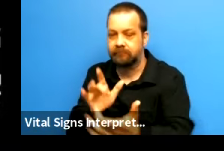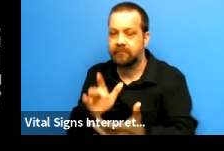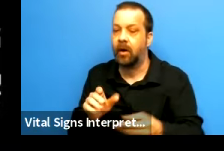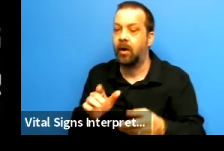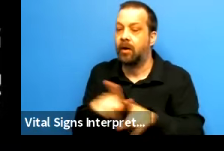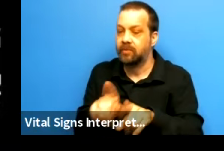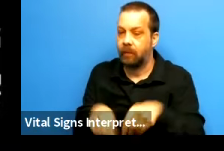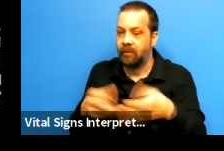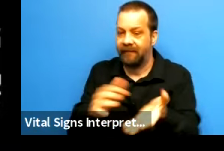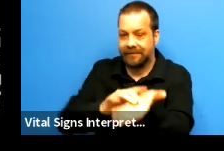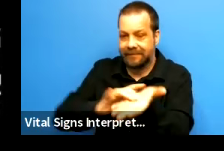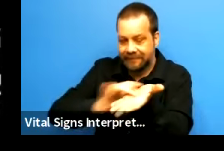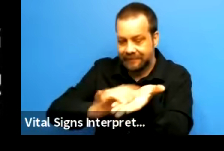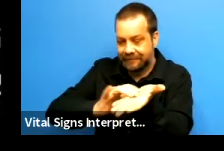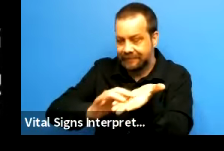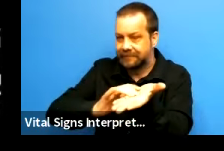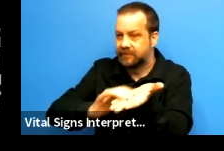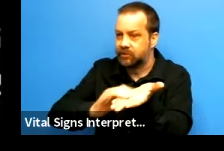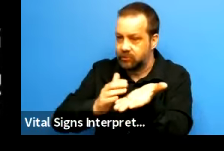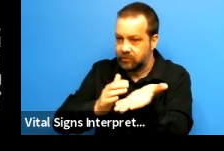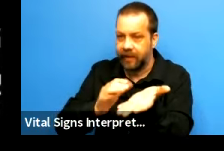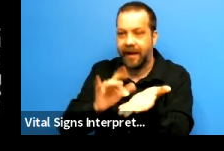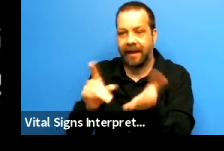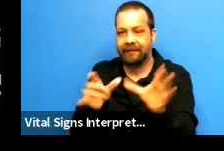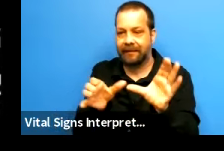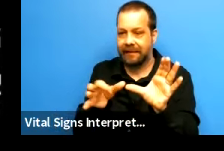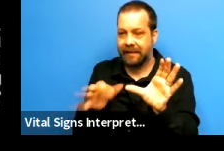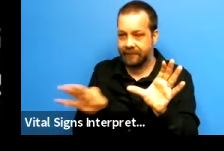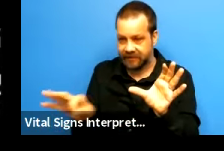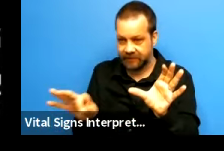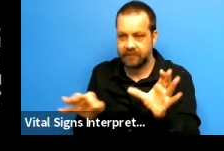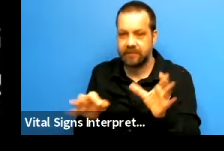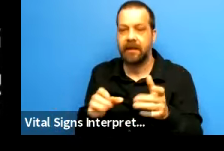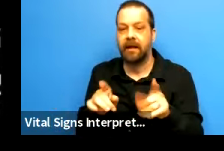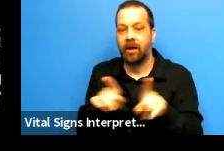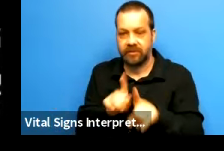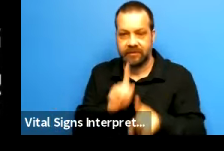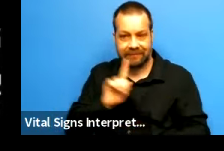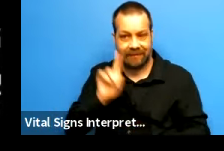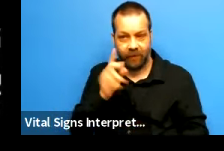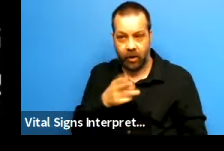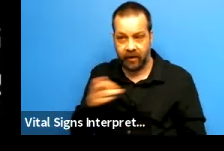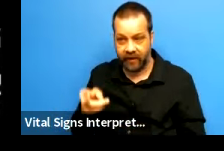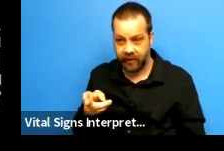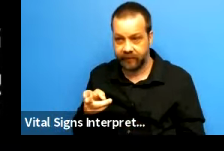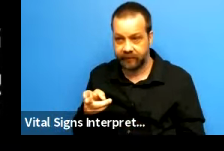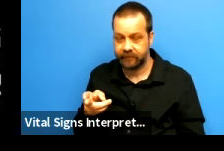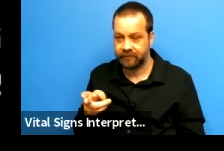and captions services and services for people who are deaf and have hearing-related disabilities.